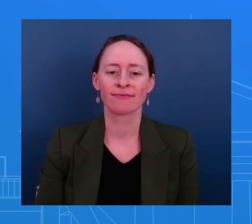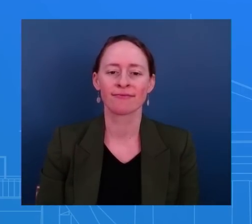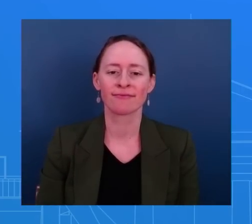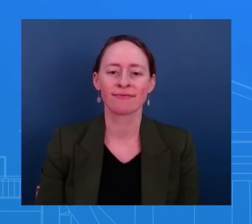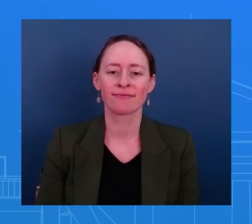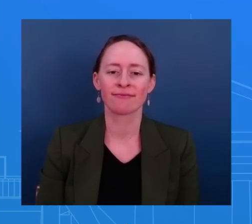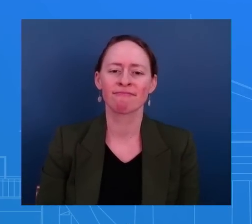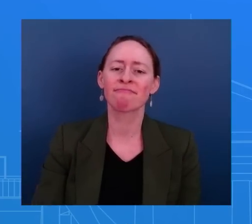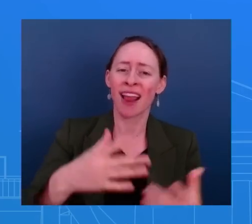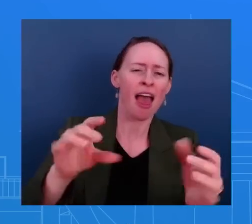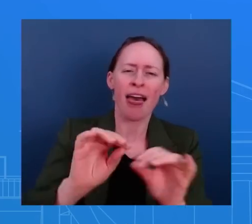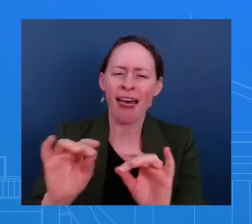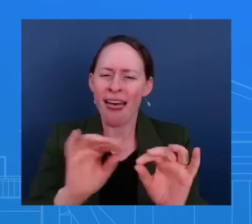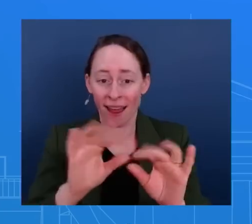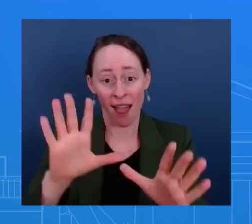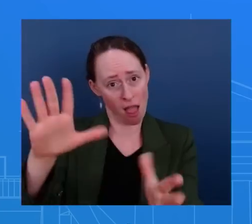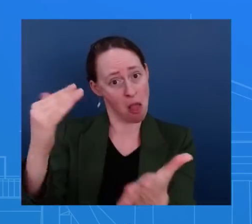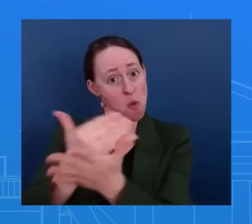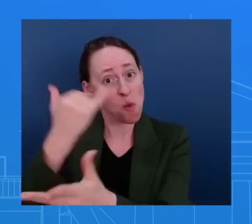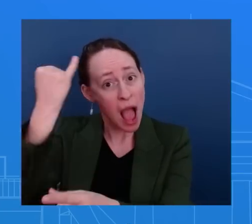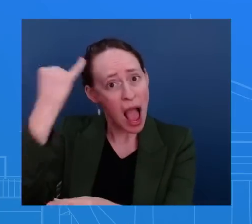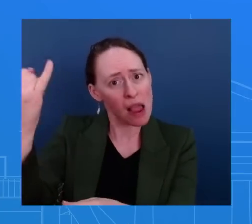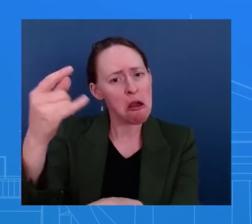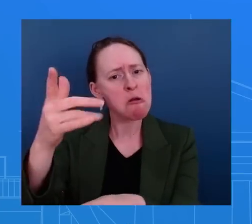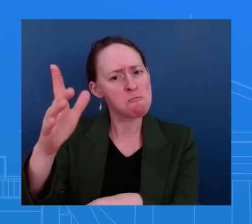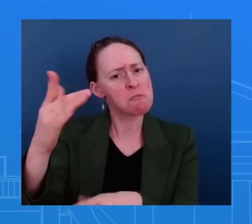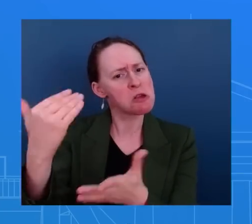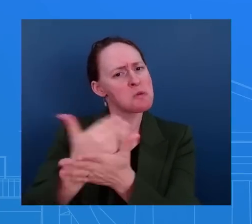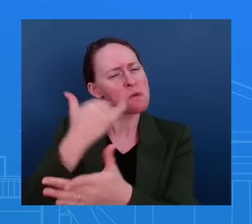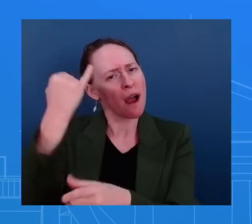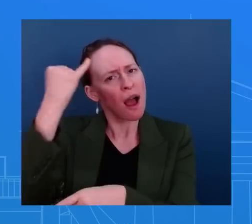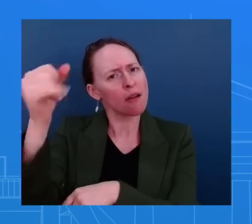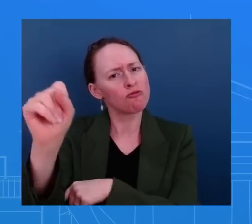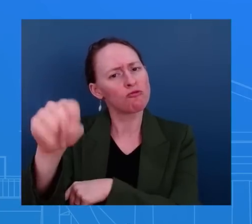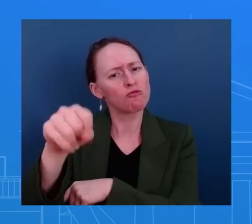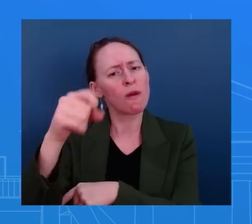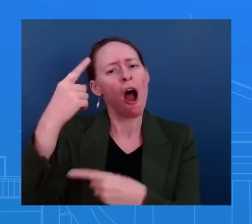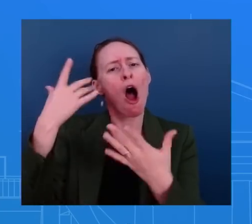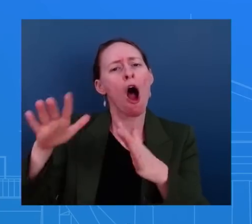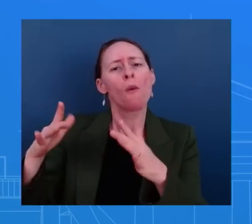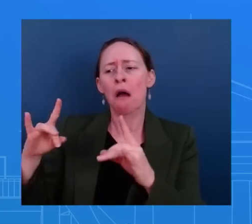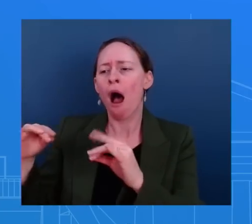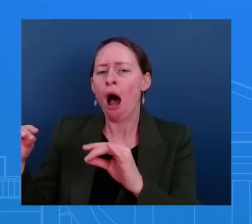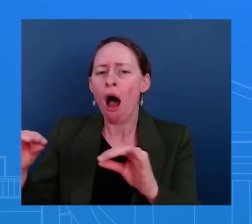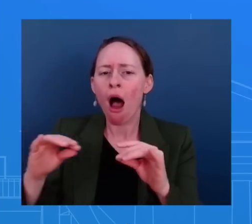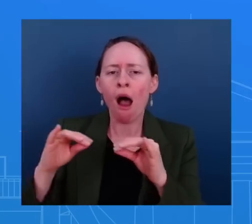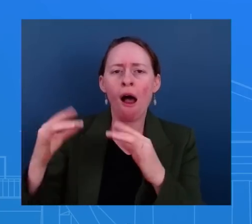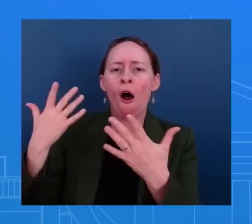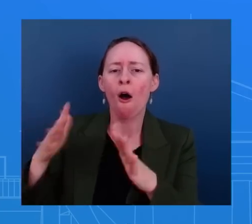But we have been doing the work -- right? for hardworking Americans to lower costs, and that is something --